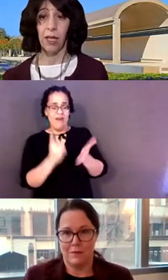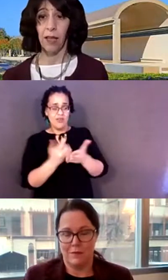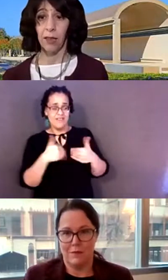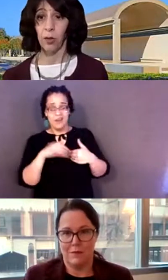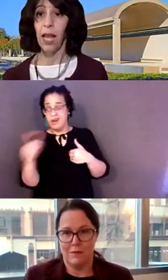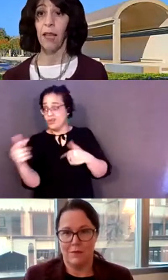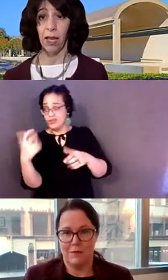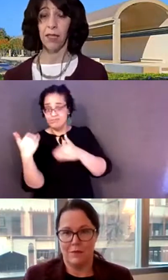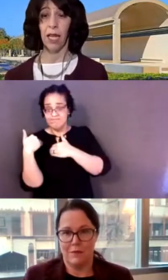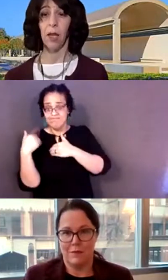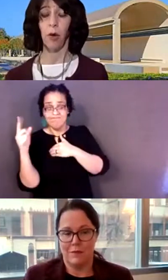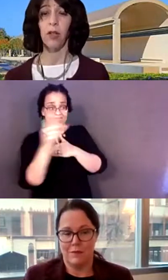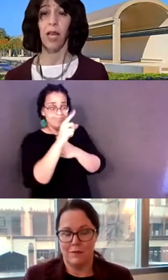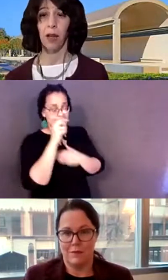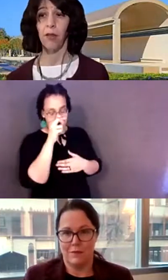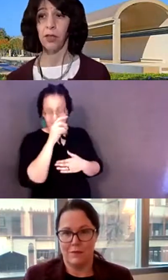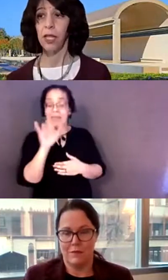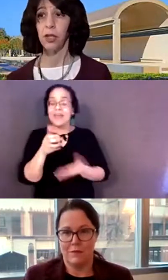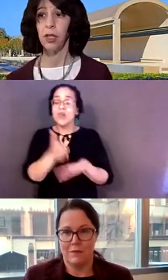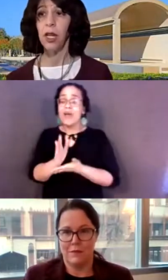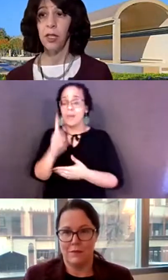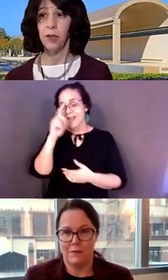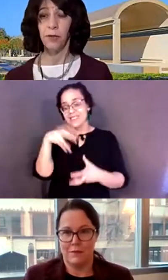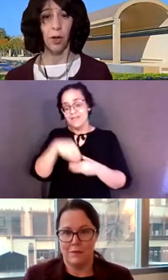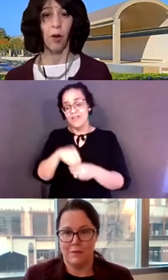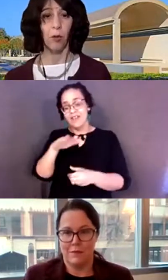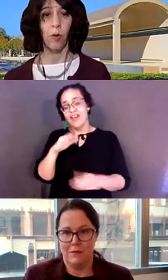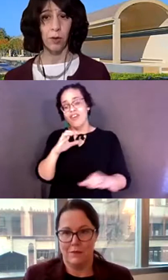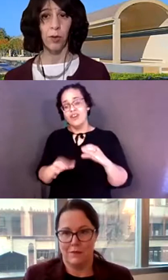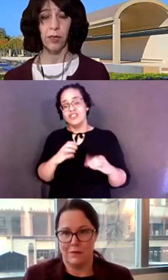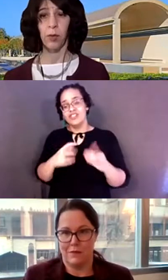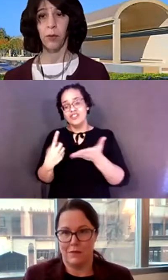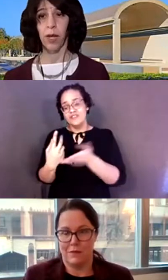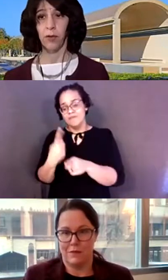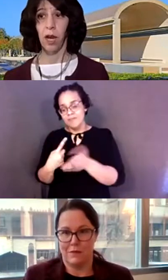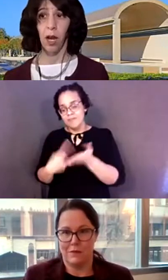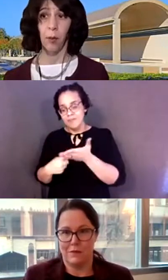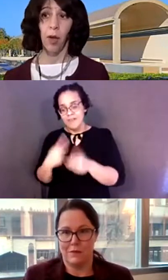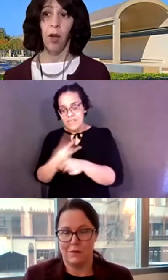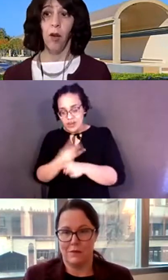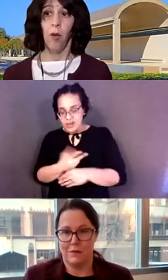that's okay and that's again part of that conversation to figure out, well,